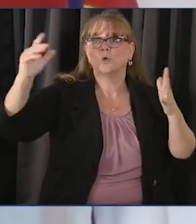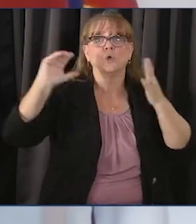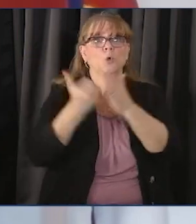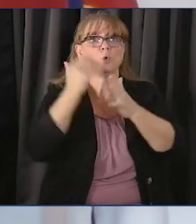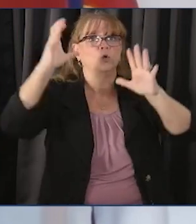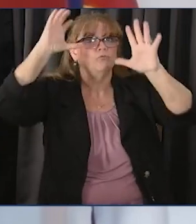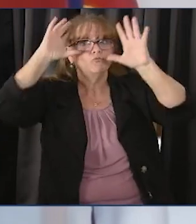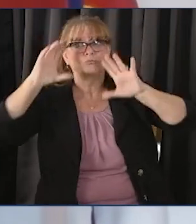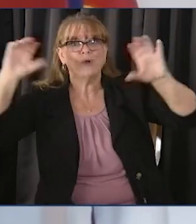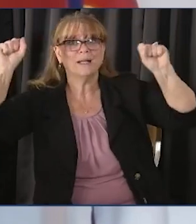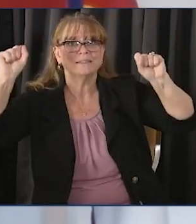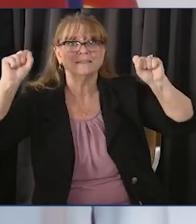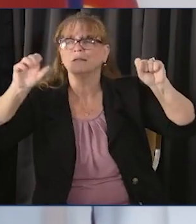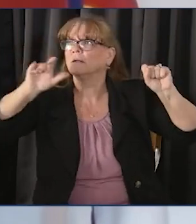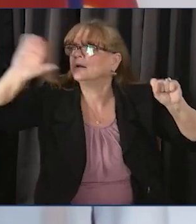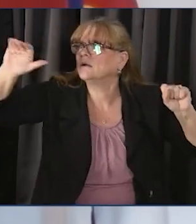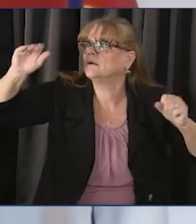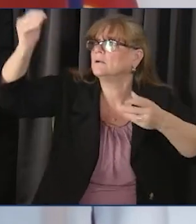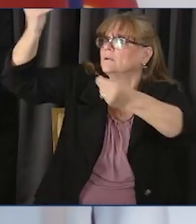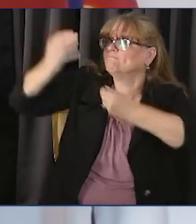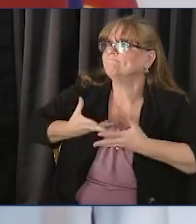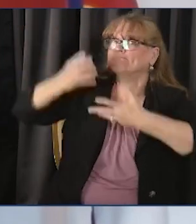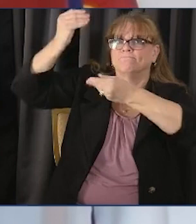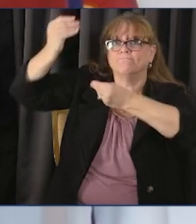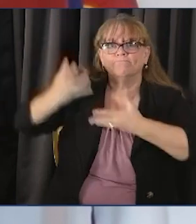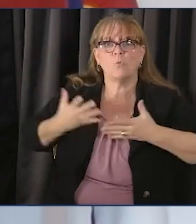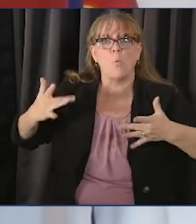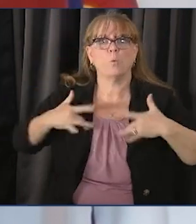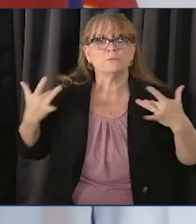We find out three or four days ahead how many vaccines we're going to get for the following